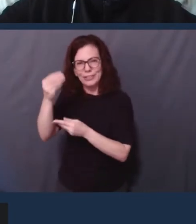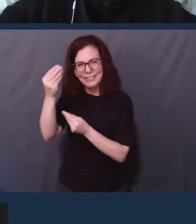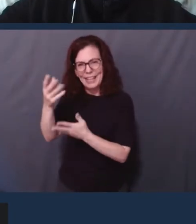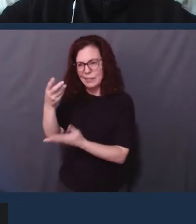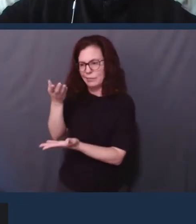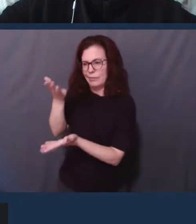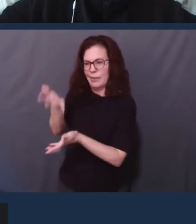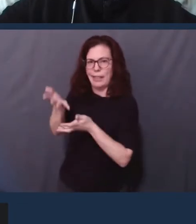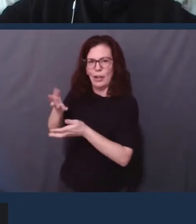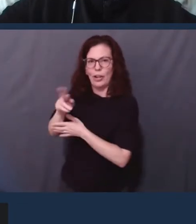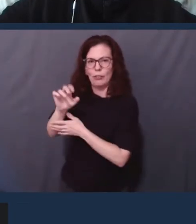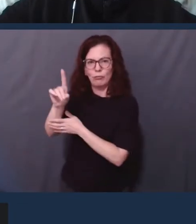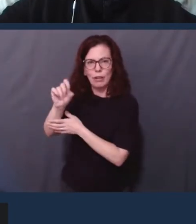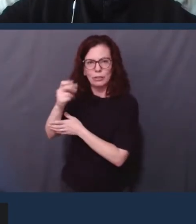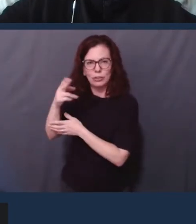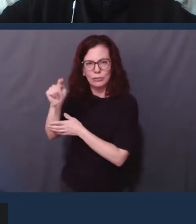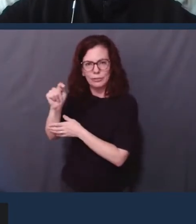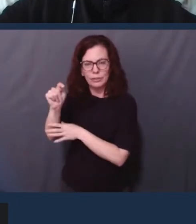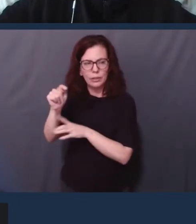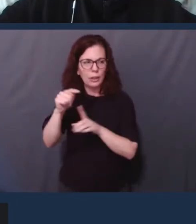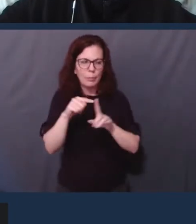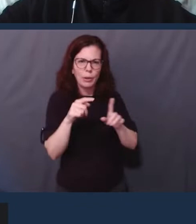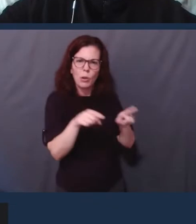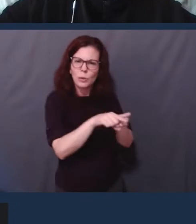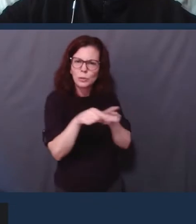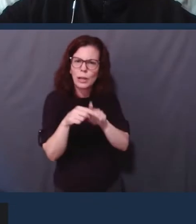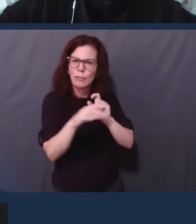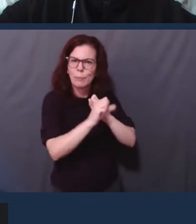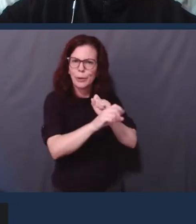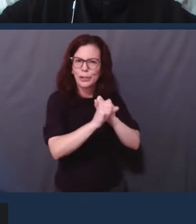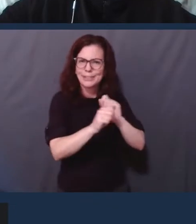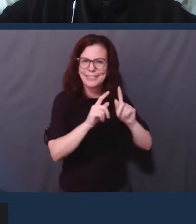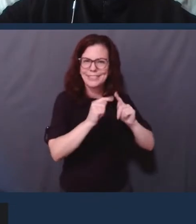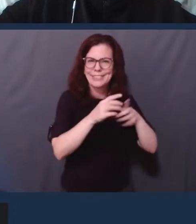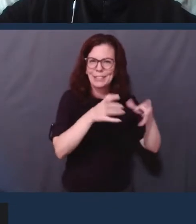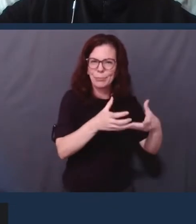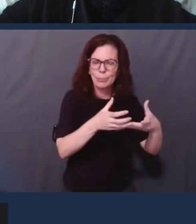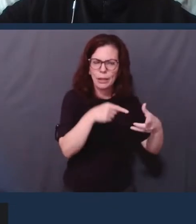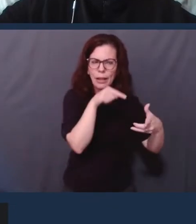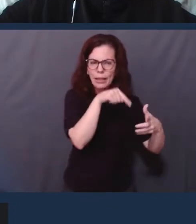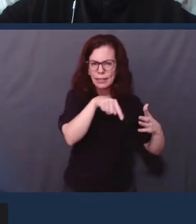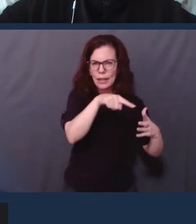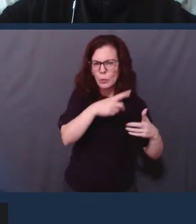You also have a marketing team. And the marketing team wants to understand how my campaigns are running.